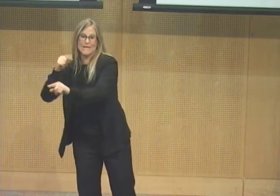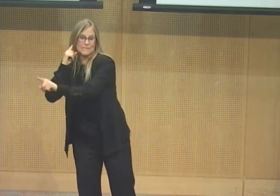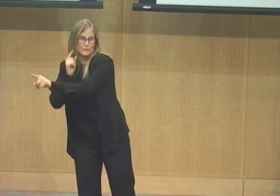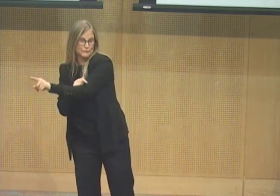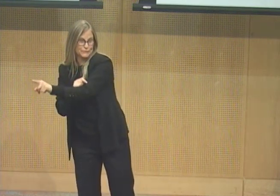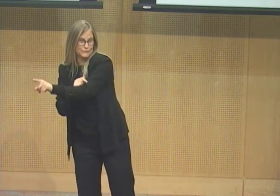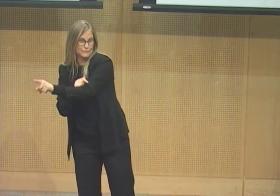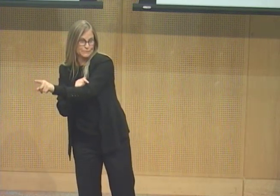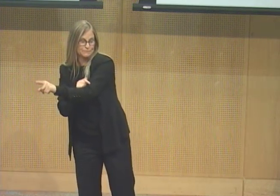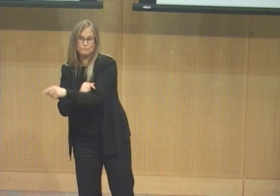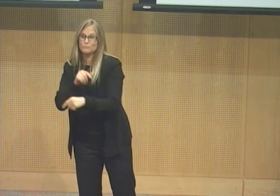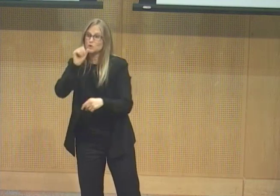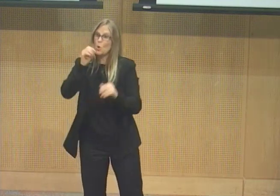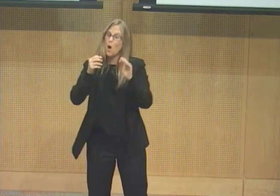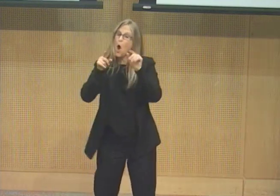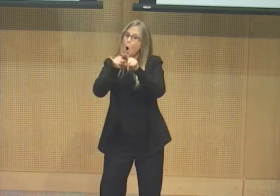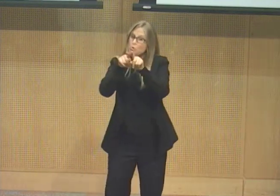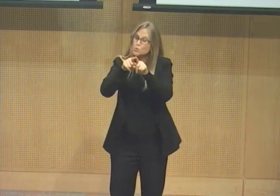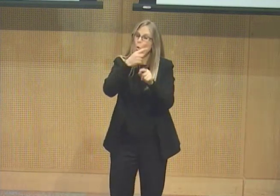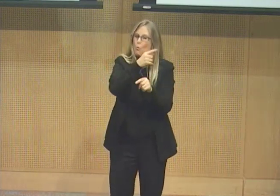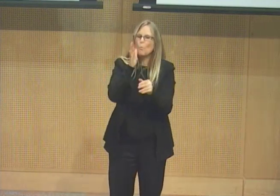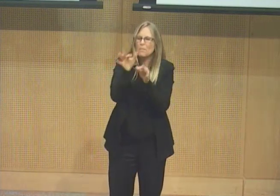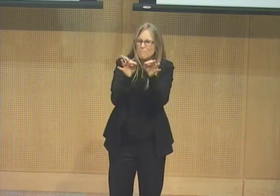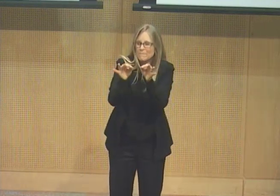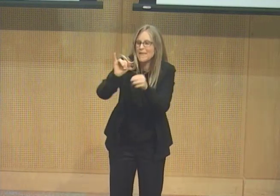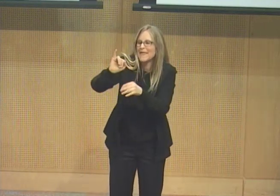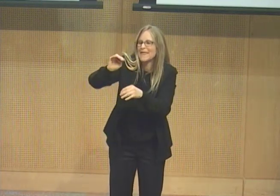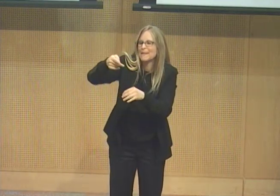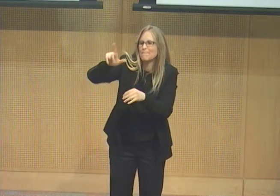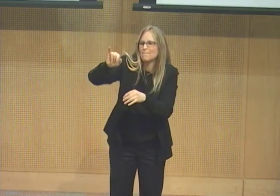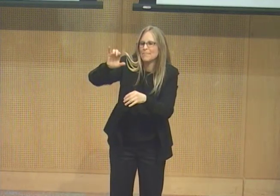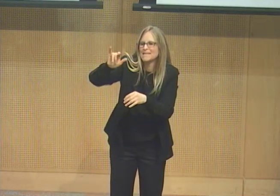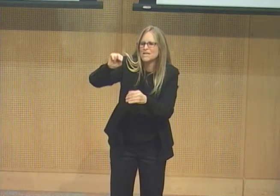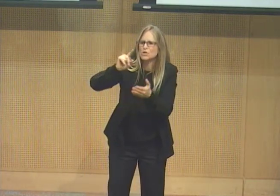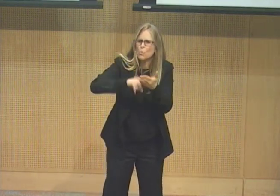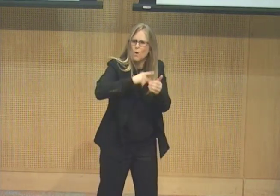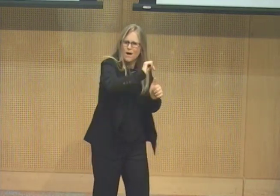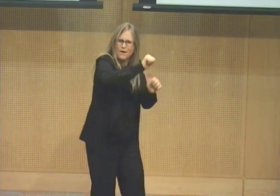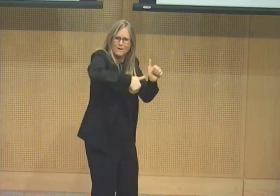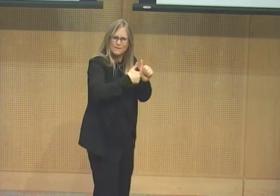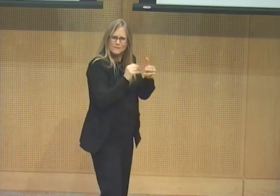"mainstreaming" characterizing people who can hear, "isolation" characterizing people who are Deaf.